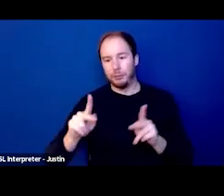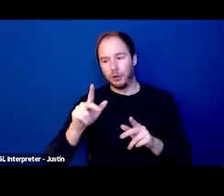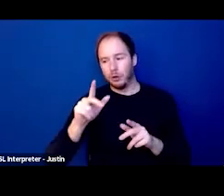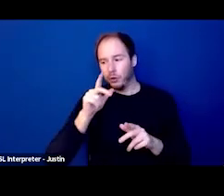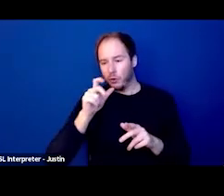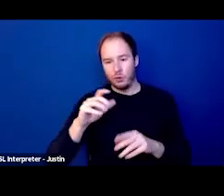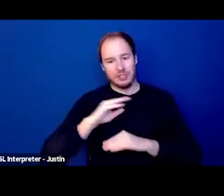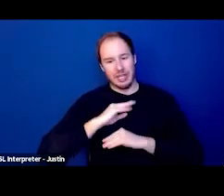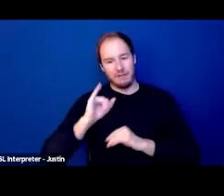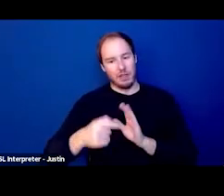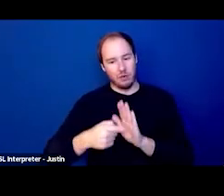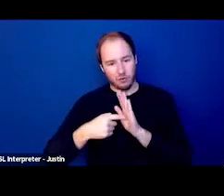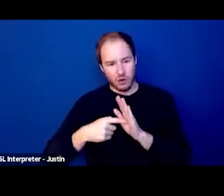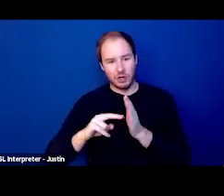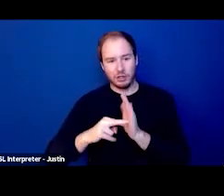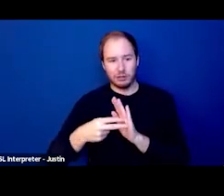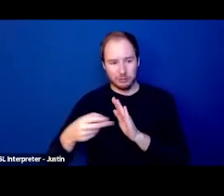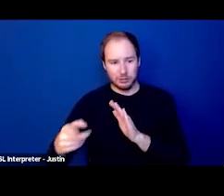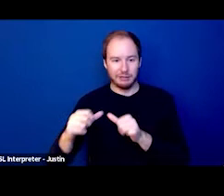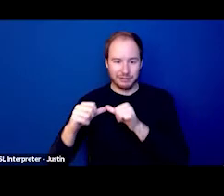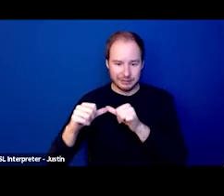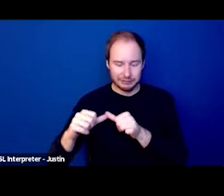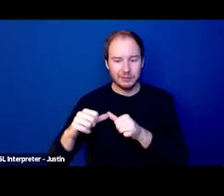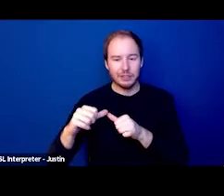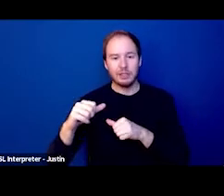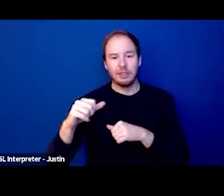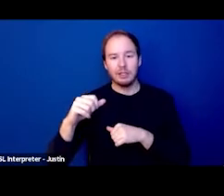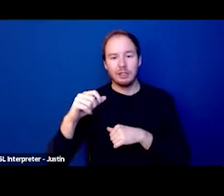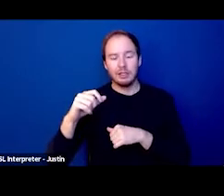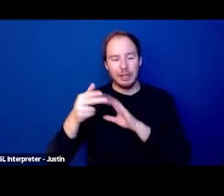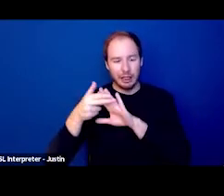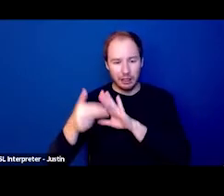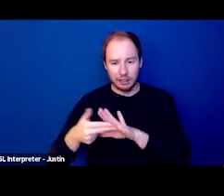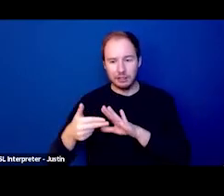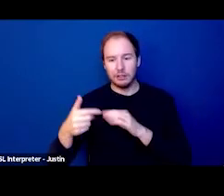which is having severe and persistent mental illness. So our behavioral health partner,